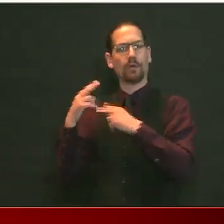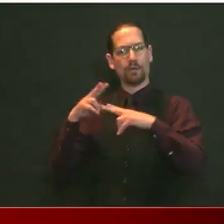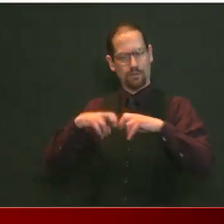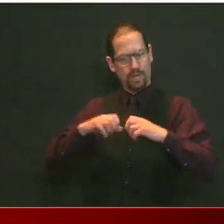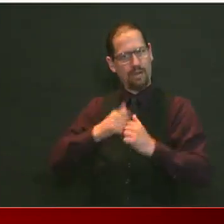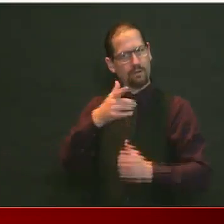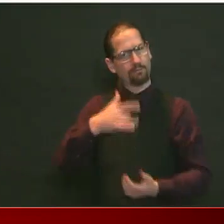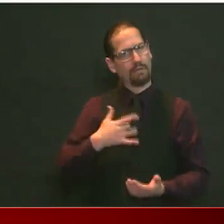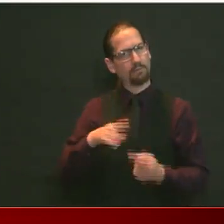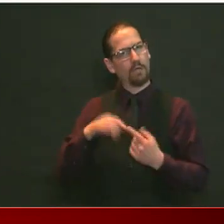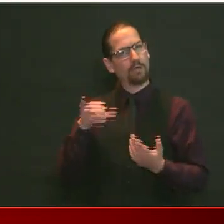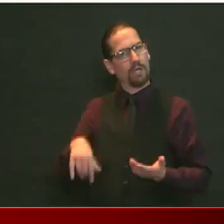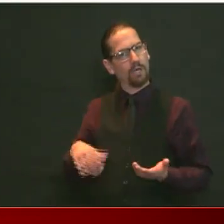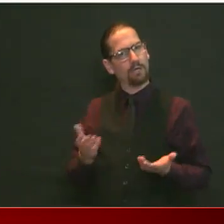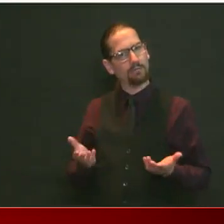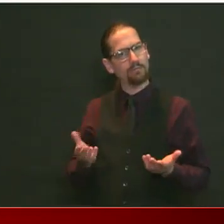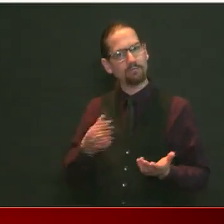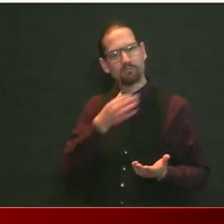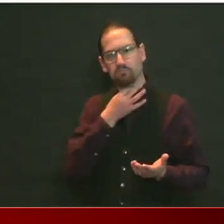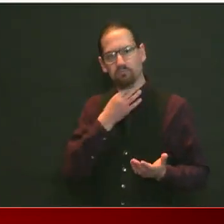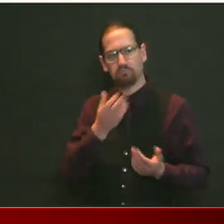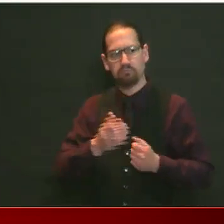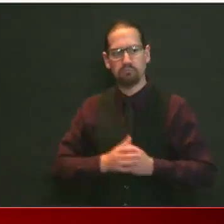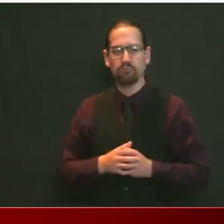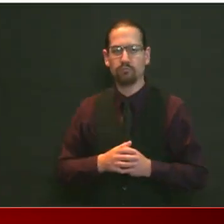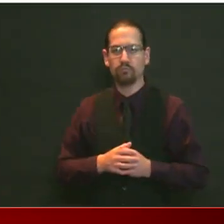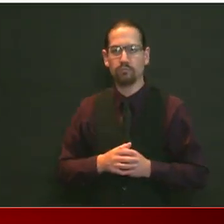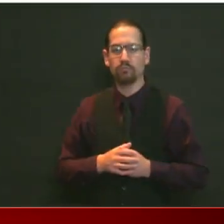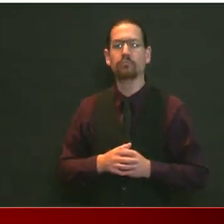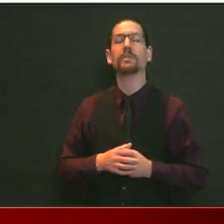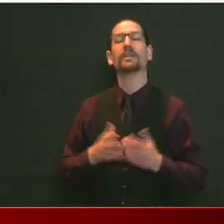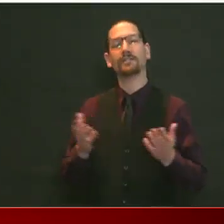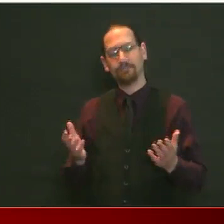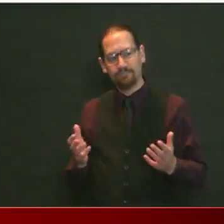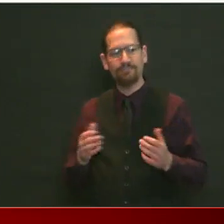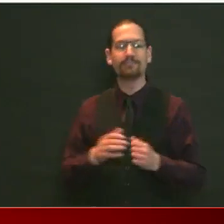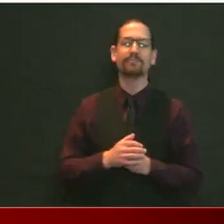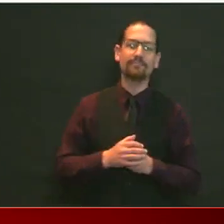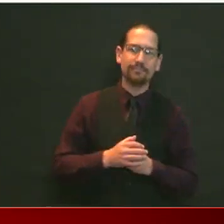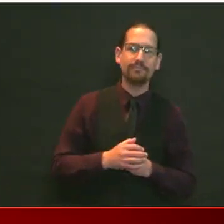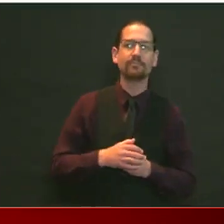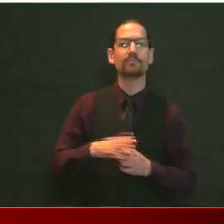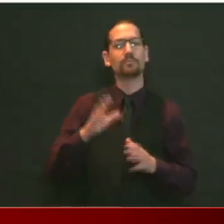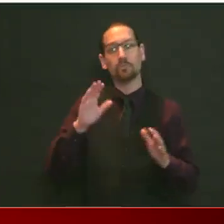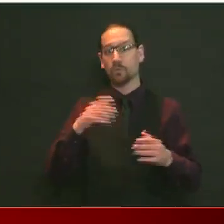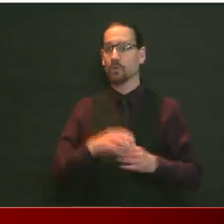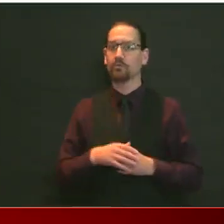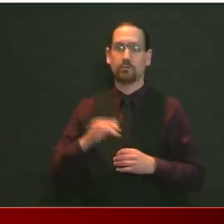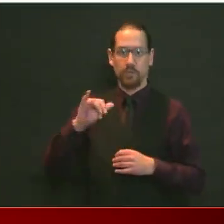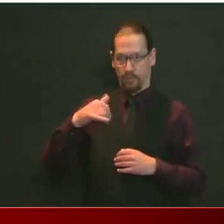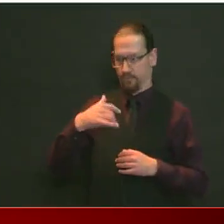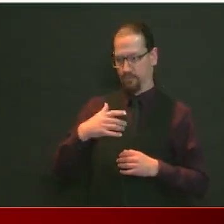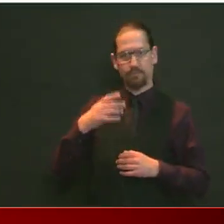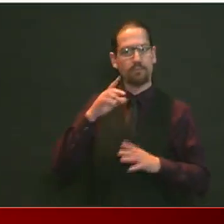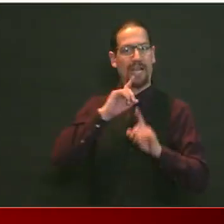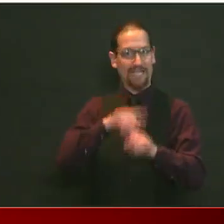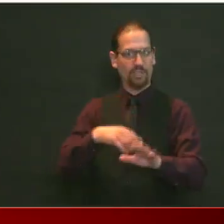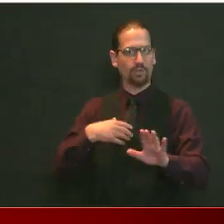MONTHS. DO YOU HAVE AT THIS POINT A PERSPECTIVE ABOUT HOW YOU FEEL ABOUT THAT SINCE A LONG TIME AGO? IT WAS AND IT